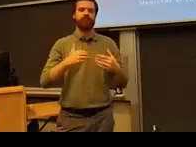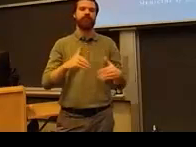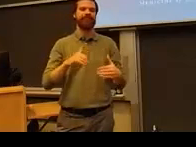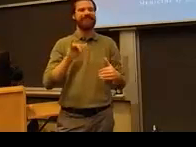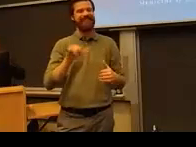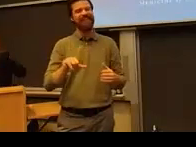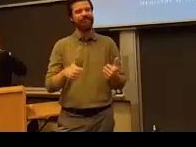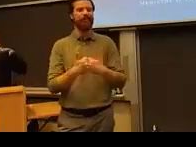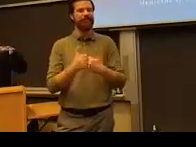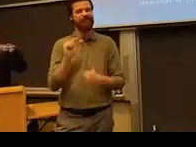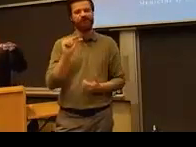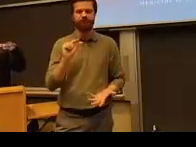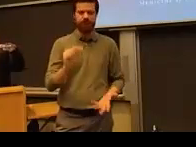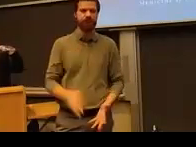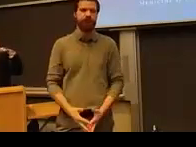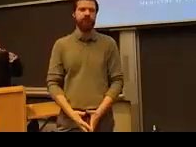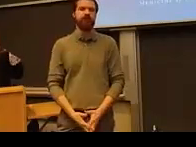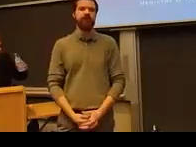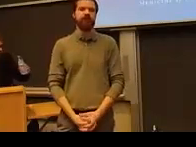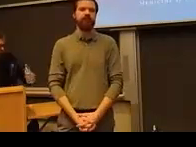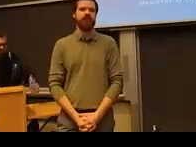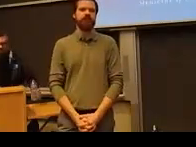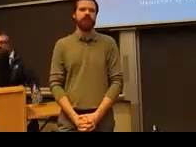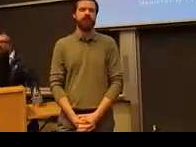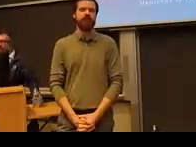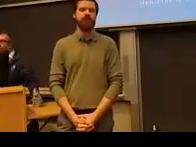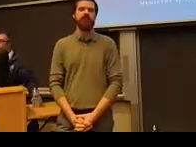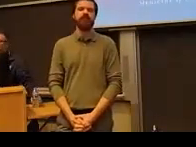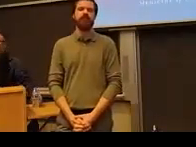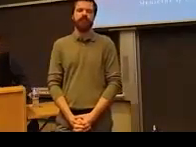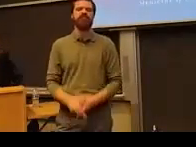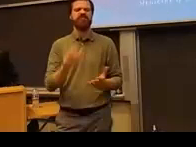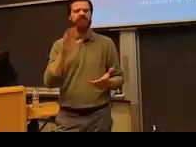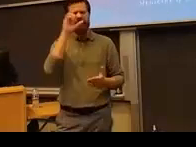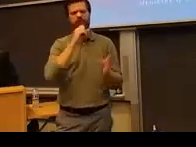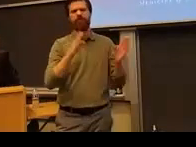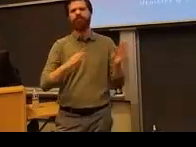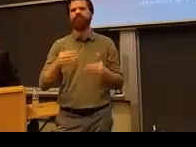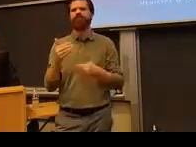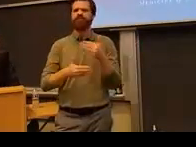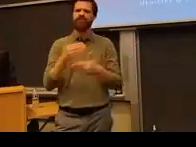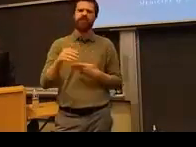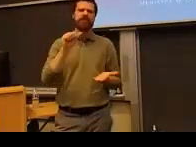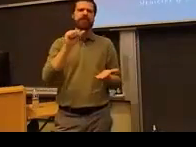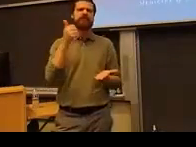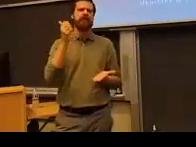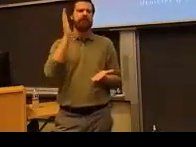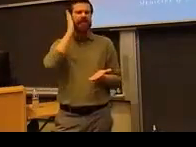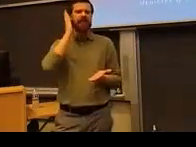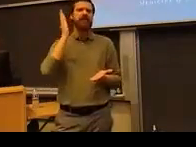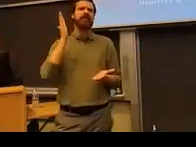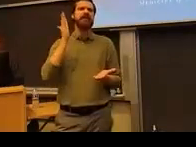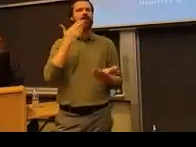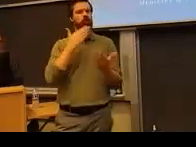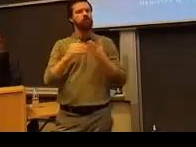challenging we estimated in the planning process that 10 beds was um was a good choice for a couple